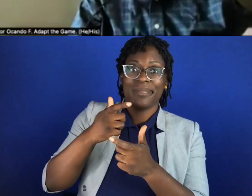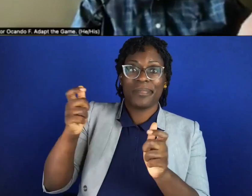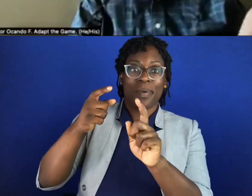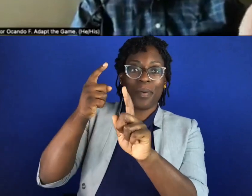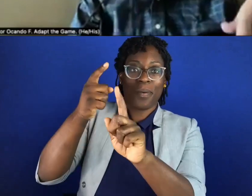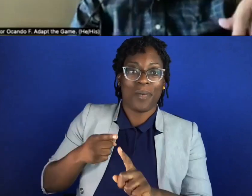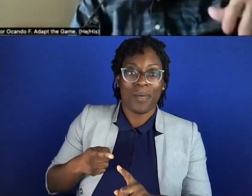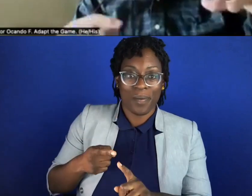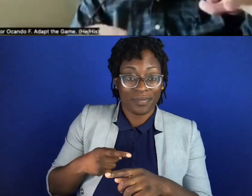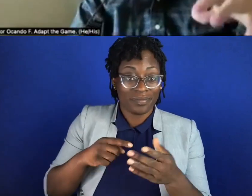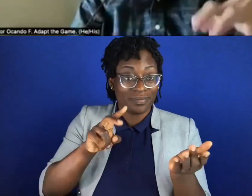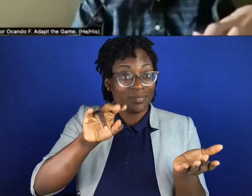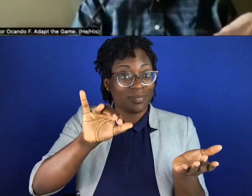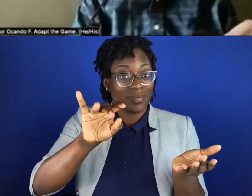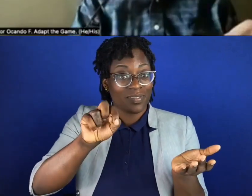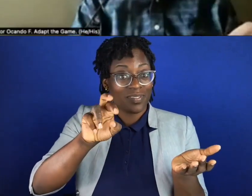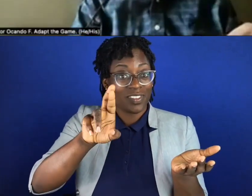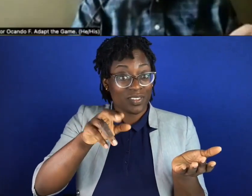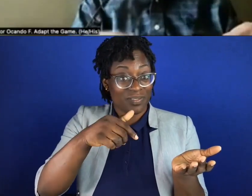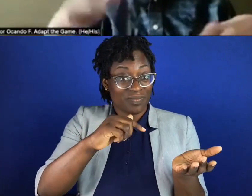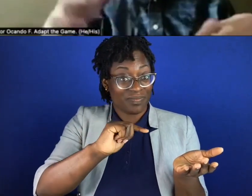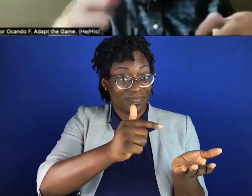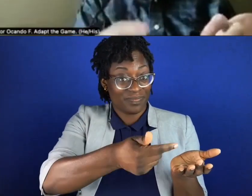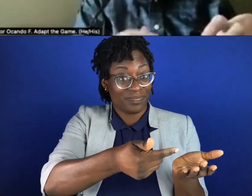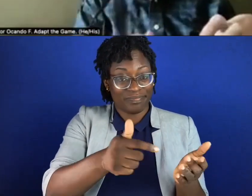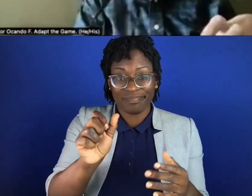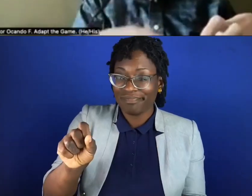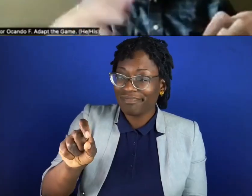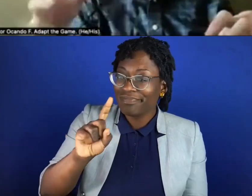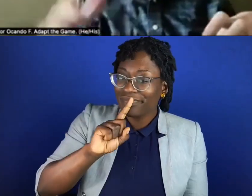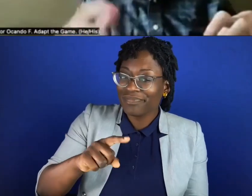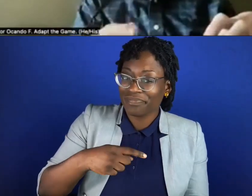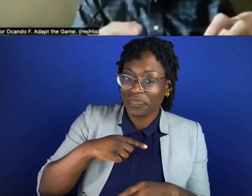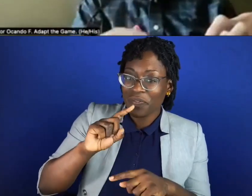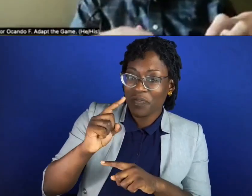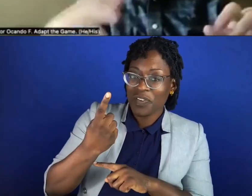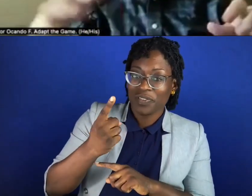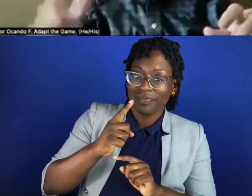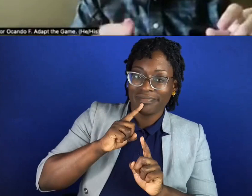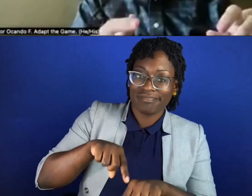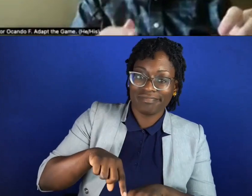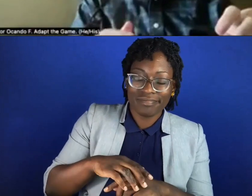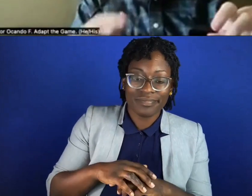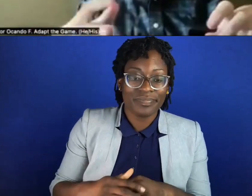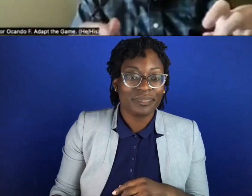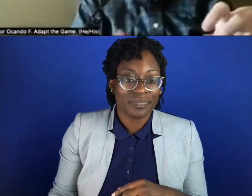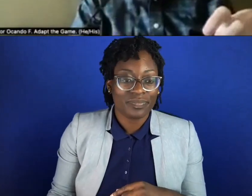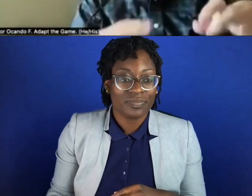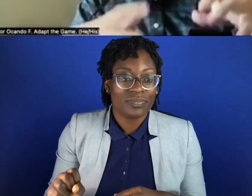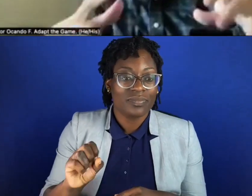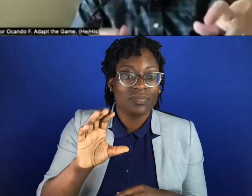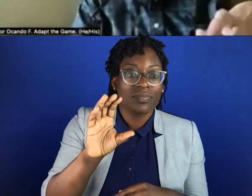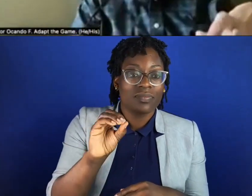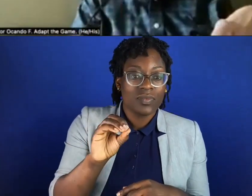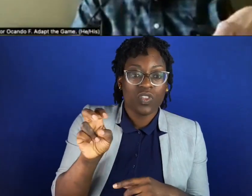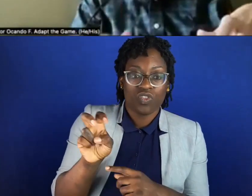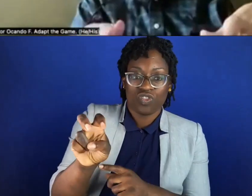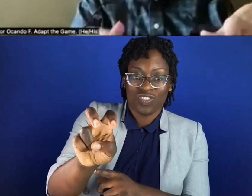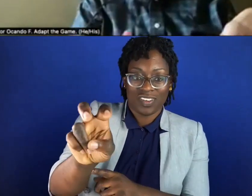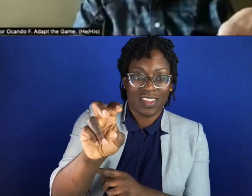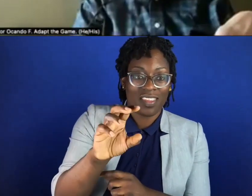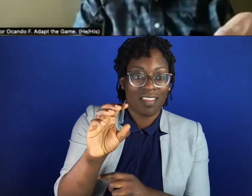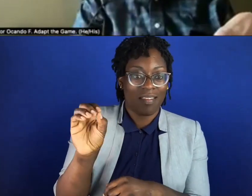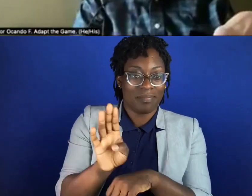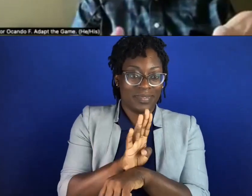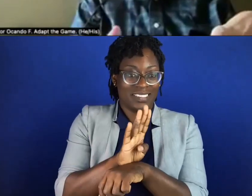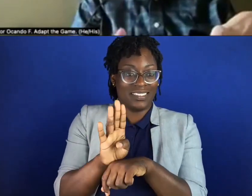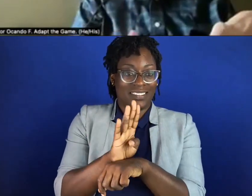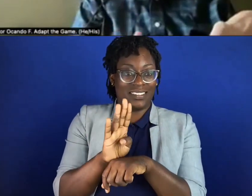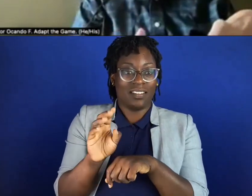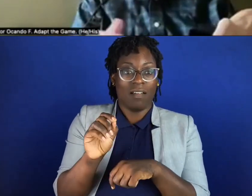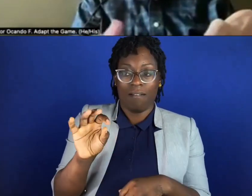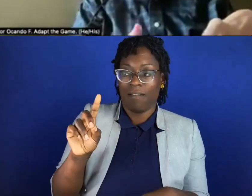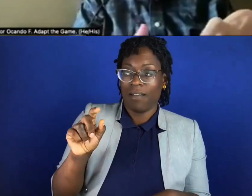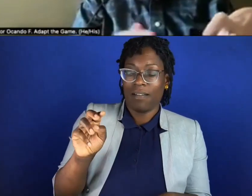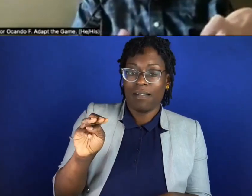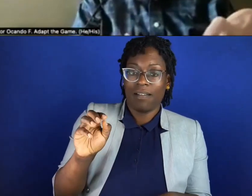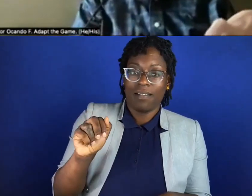Of course, thank you so much. I wanted to say the journey and business of Daman is so